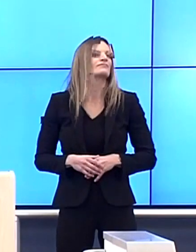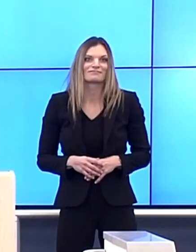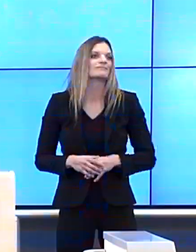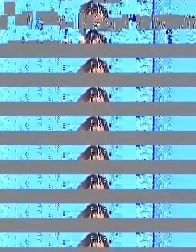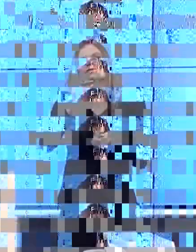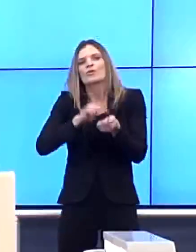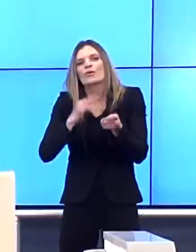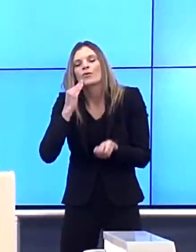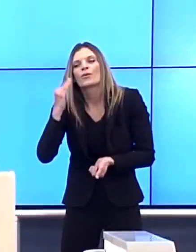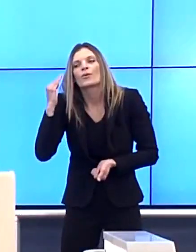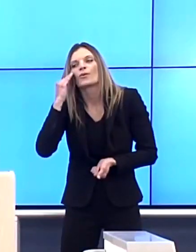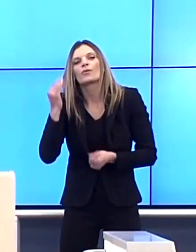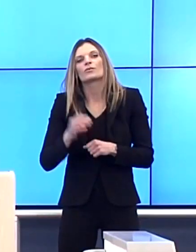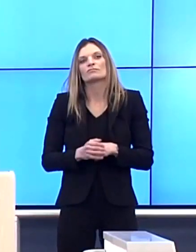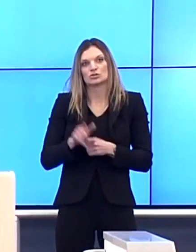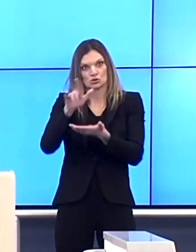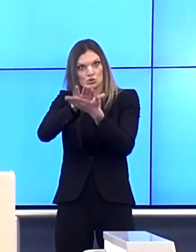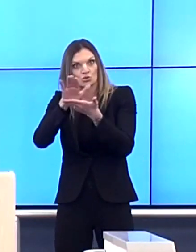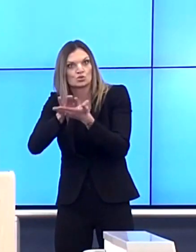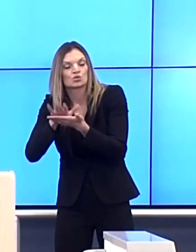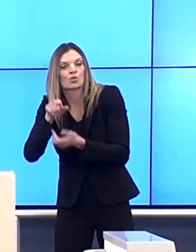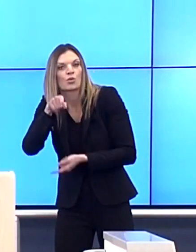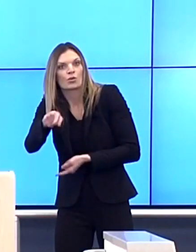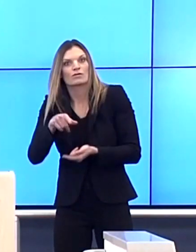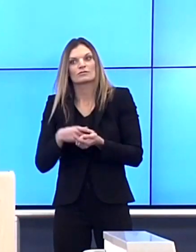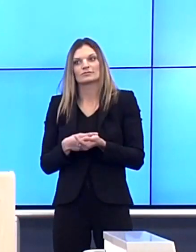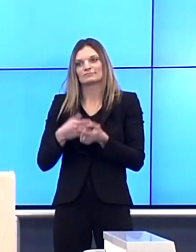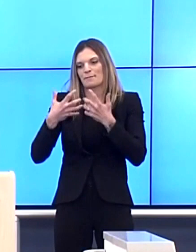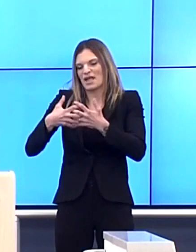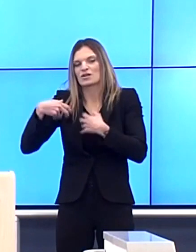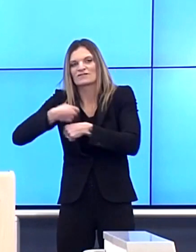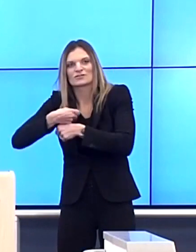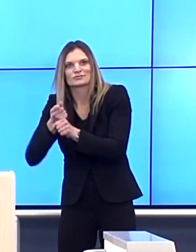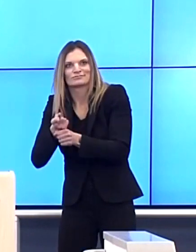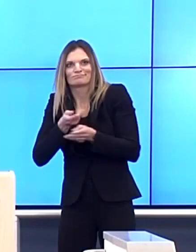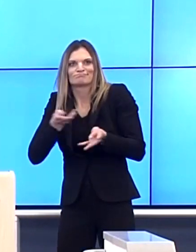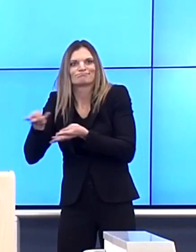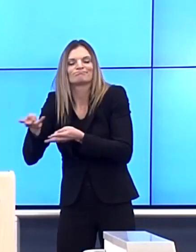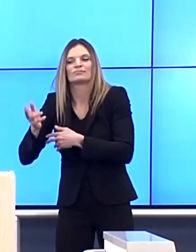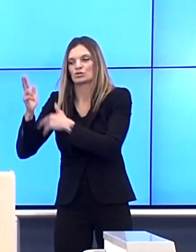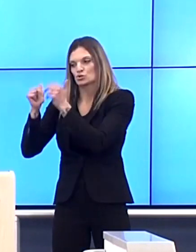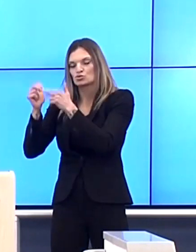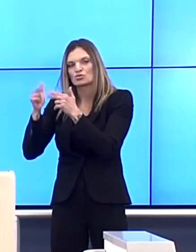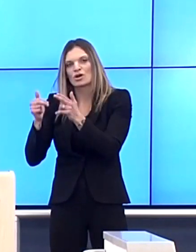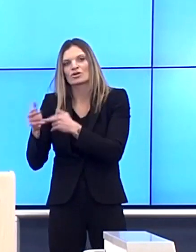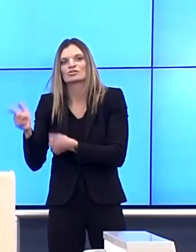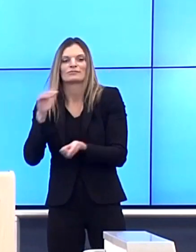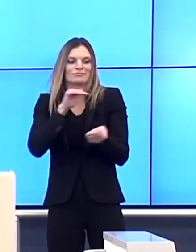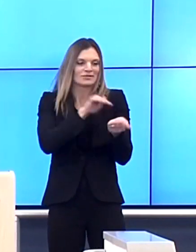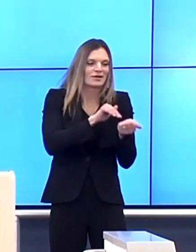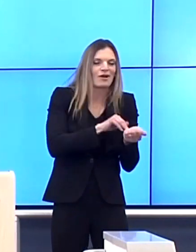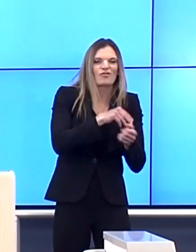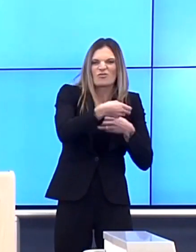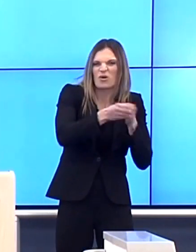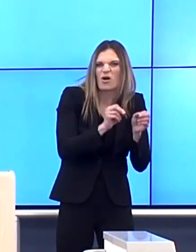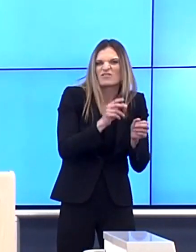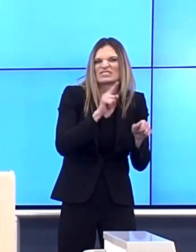INCREASING. TOP CATEGORIES ARE LONG-TERM TOP CATEGORIES ARE LONG-TERM CARE, K-12 SCHOOLS, CARE, K-12 SCHOOLS, MANUFACTURING AND CONSTRUCTION,